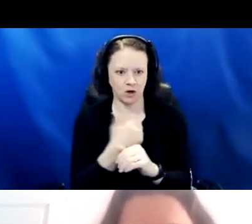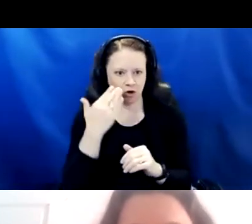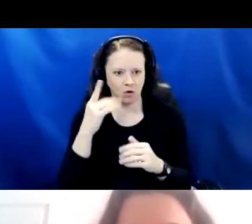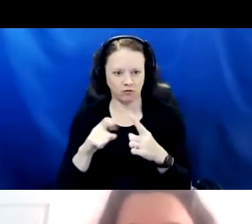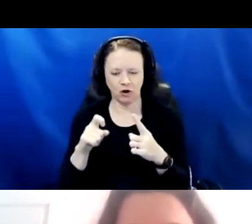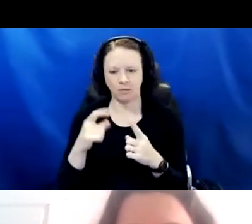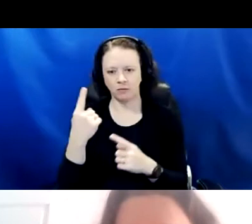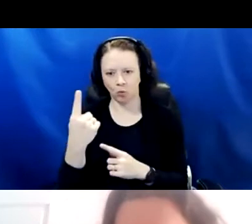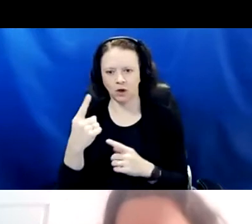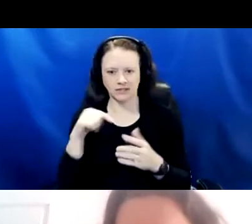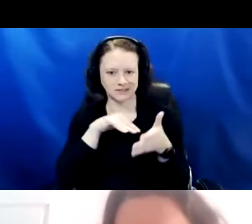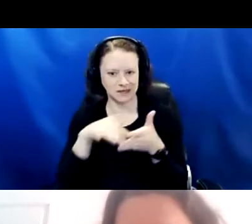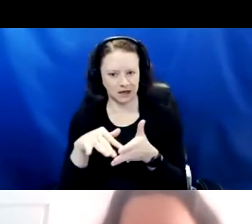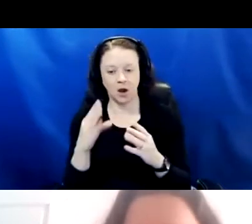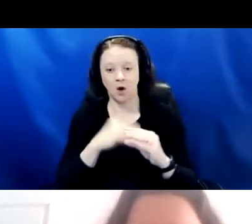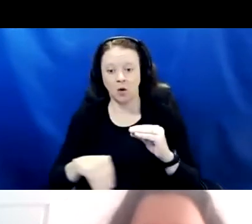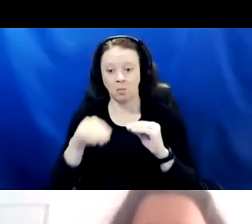more conditions mean higher risk.